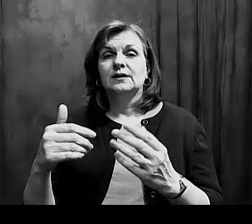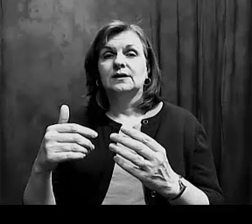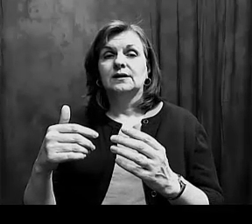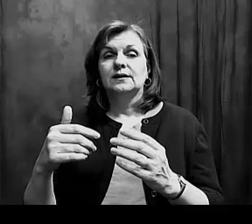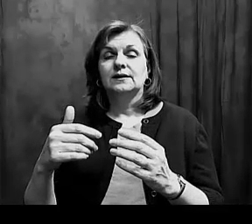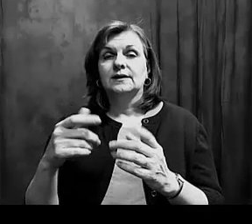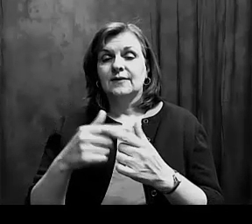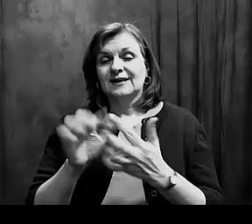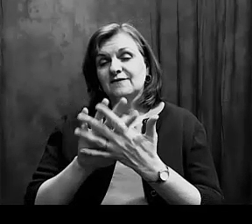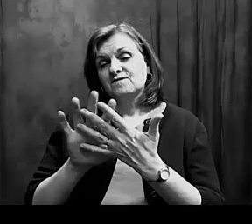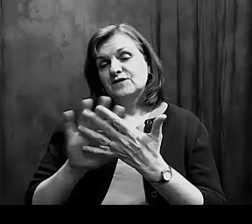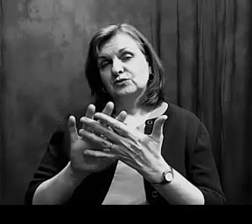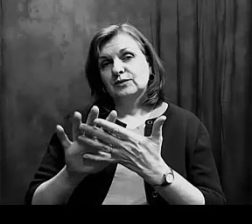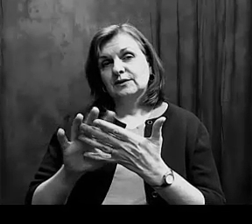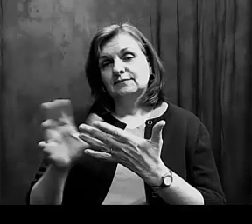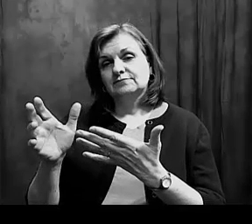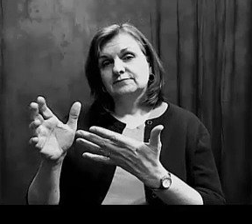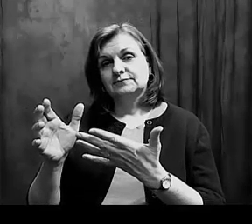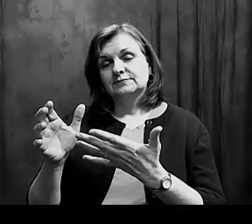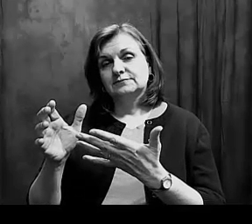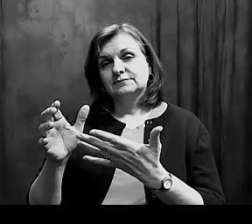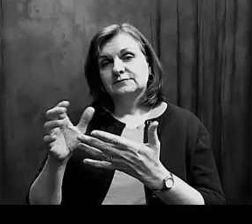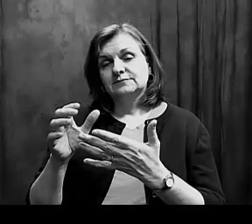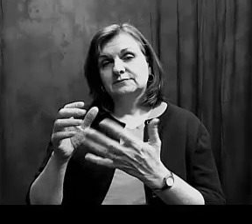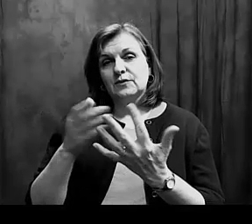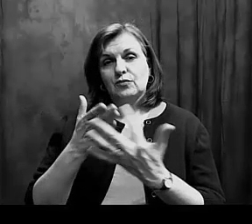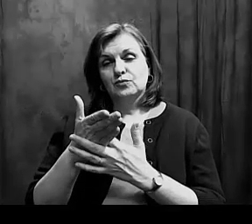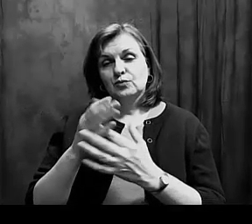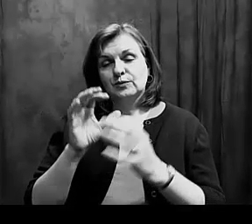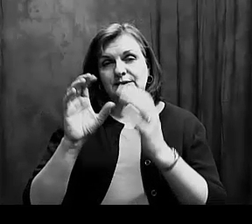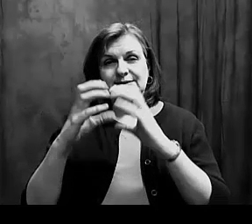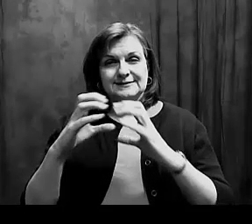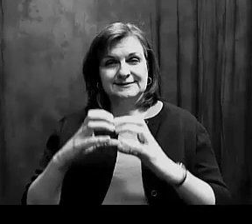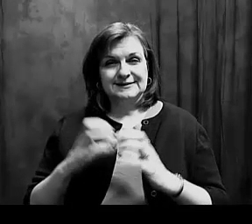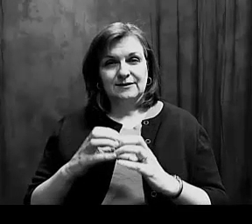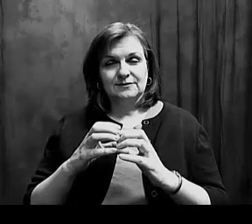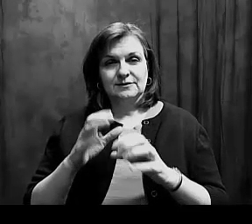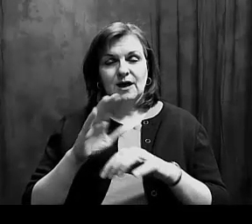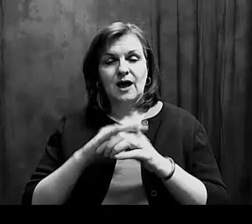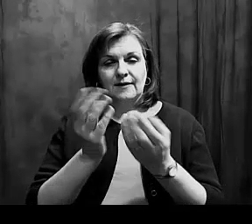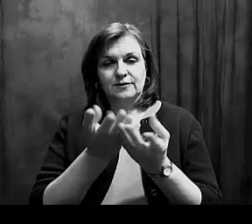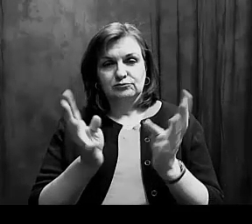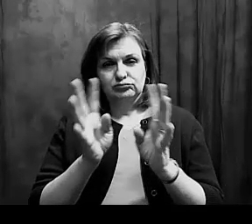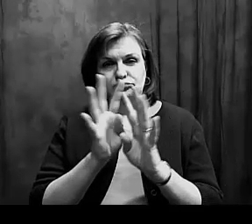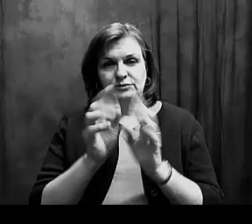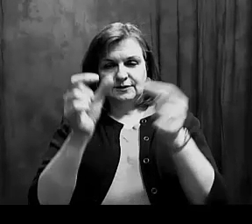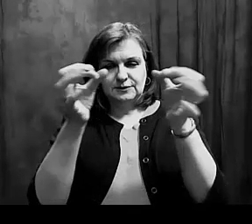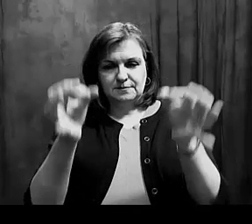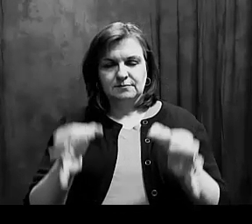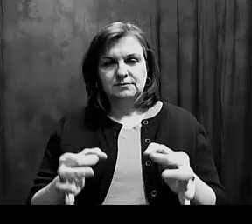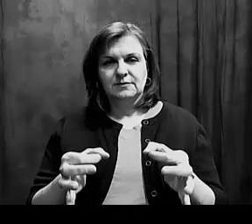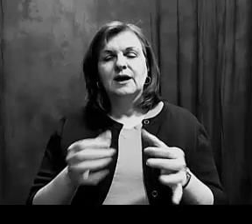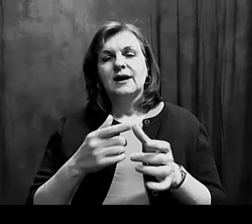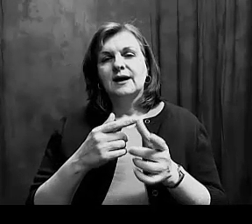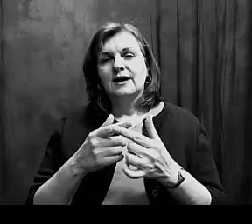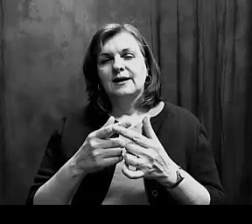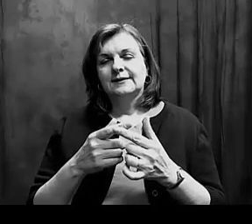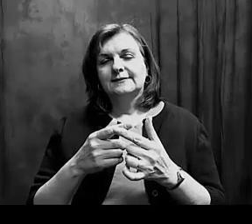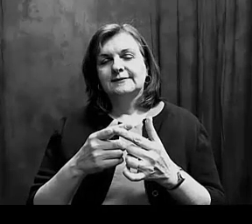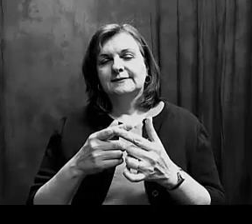what it's doing is filtering through the cells that are around the outside of the sponge